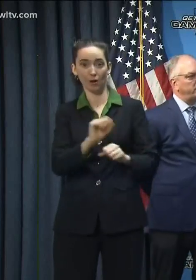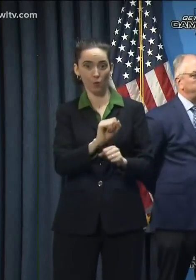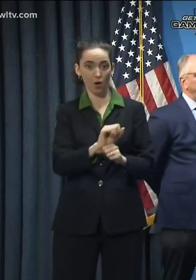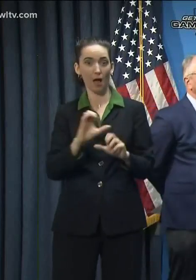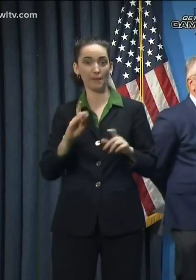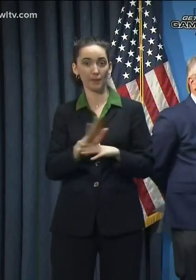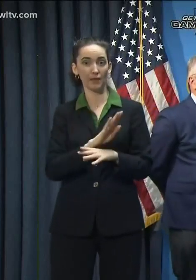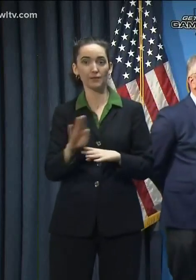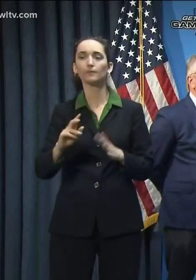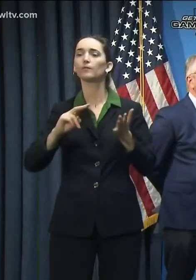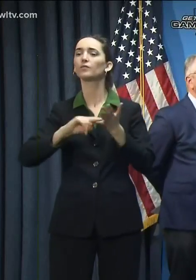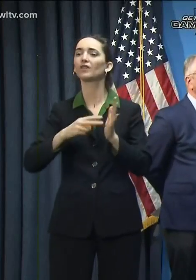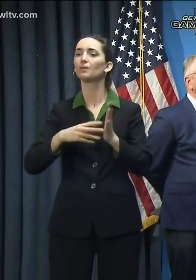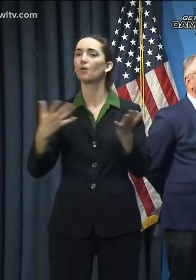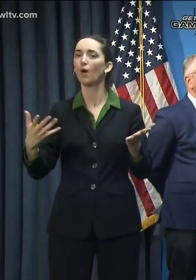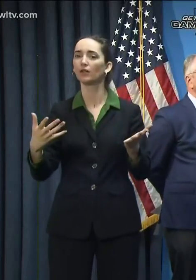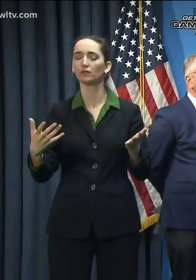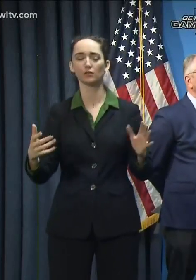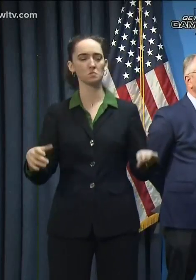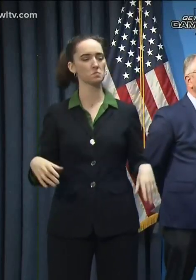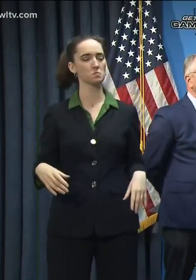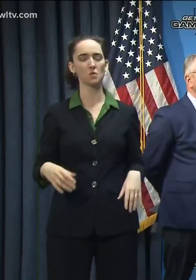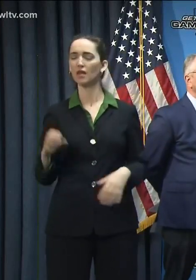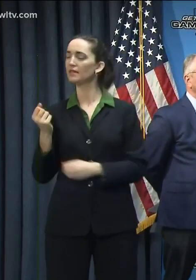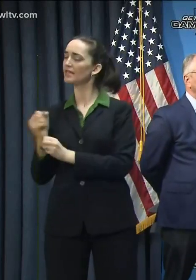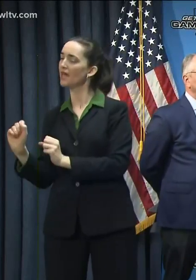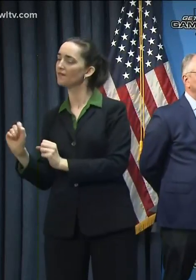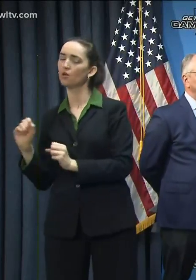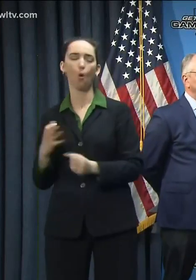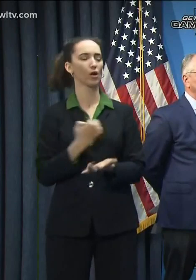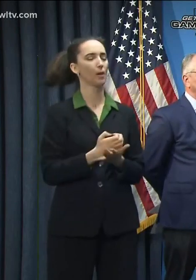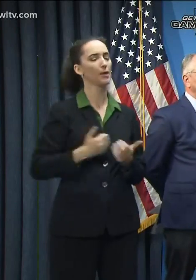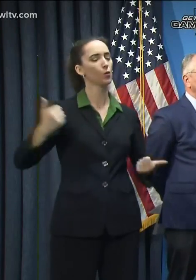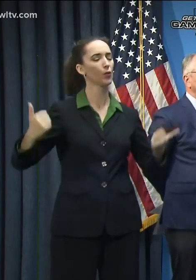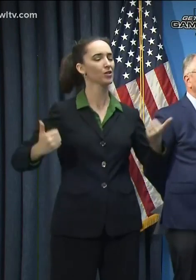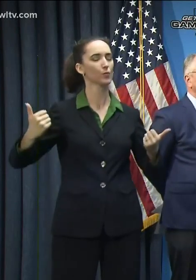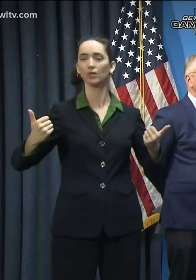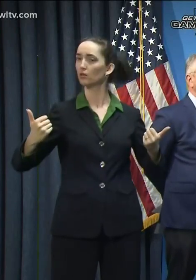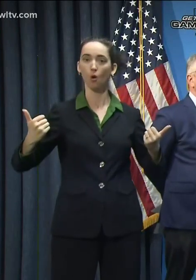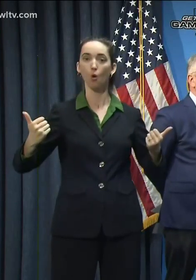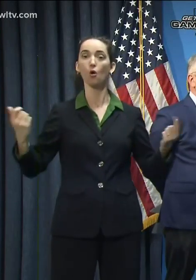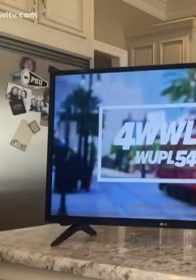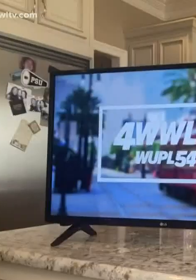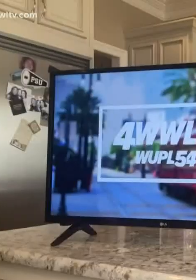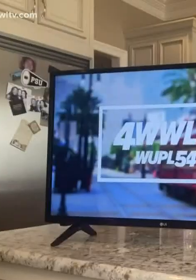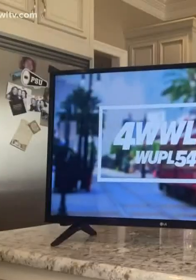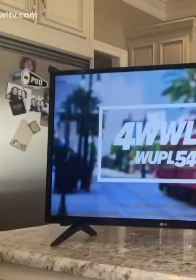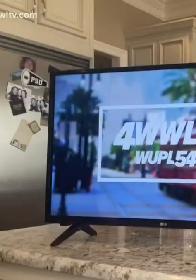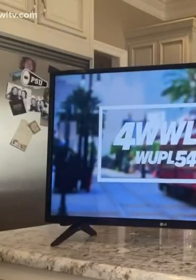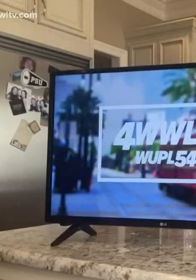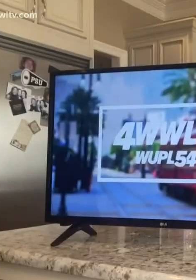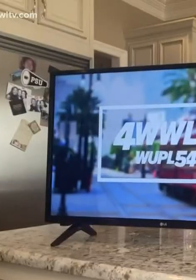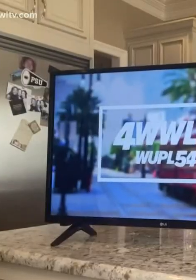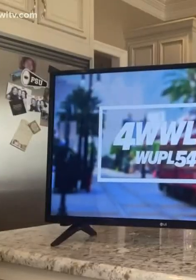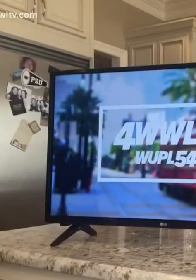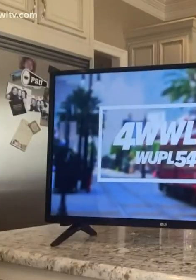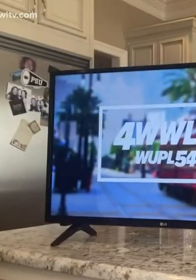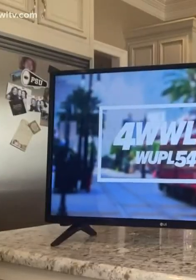RIGHT BALANCE BETWEEN PROMOTING HEALTH AND MINIMIZING THE HEALTH AND MINIMIZING THE HEALTH AND MINIMIZING THE SPREAD HEALTH AND MINIMIZING THE SPREAD OF HEALTH AND MINIMIZING THE SPREAD OF KOLBERT HEALTH AND MINIMIZING THE SPREAD OF KOLBERT 19. SPREAD OF KOLBERT 19. SPREAD OF KOLBERT 19. AND SPREAD OF KOLBERT 19. AND LET'S SPREAD OF KOLBERT 19. AND LET'S KEEP SPREAD OF KOLBERT 19. AND LET'S KEEP IN SPREAD OF KOLBERT 19. AND LET'S KEEP IN MIND SPREAD OF KOLBERT 19. AND LET'S KEEP IN MIND WHEN SPREAD OF KOLBERT 19. AND LET'S KEEP IN MIND WHEN WE AND LET'S KEEP IN MIND WHEN WE AND LET'S KEEP IN MIND WHEN WE TALK AND LET'S KEEP IN MIND WHEN WE TALK ABOUT AND LET'S KEEP IN MIND WHEN WE TALK ABOUT REOPENING AND LET'S KEEP IN MIND WHEN WE TALK ABOUT REOPENING THE TALK ABOUT REOPENING THE TALK ABOUT REOPENING THE ECONOMY, TALK ABOUT REOPENING THE ECONOMY, WE'RE TALK ABOUT REOPENING THE ECONOMY, WE'RE NOT TALK ABOUT REOPENING THE ECONOMY, WE'RE NOT TALKING ECONOMY, WE'RE NOT TALKING ECONOMY, WE'RE NOT TALKING ABOUT ECONOMY, WE'RE NOT TALKING ABOUT PICKING ECONOMY, WE'RE NOT TALKING ABOUT PICKING A ECONOMY, WE'RE NOT TALKING ABOUT PICKING A CHOICE ECONOMY, WE'RE NOT TALKING ABOUT PICKING A CHOICE BETWEEN